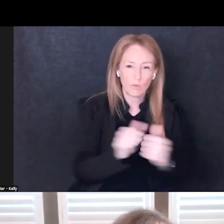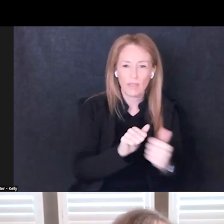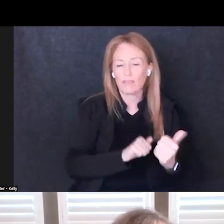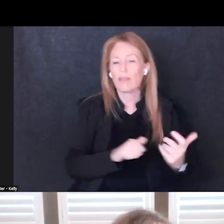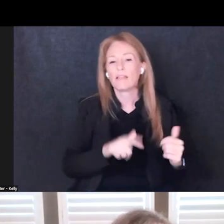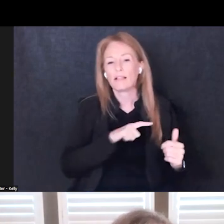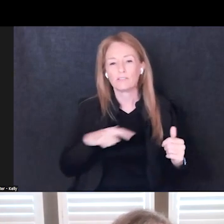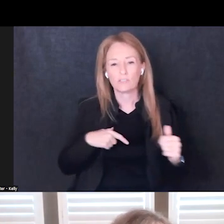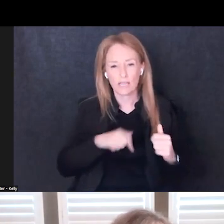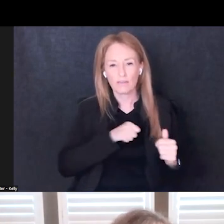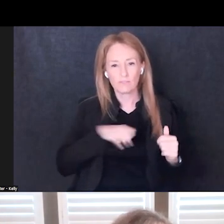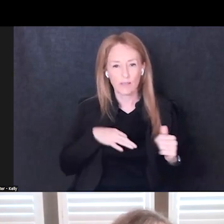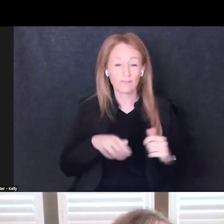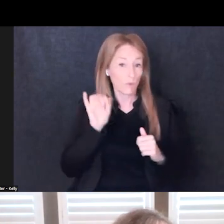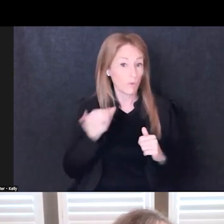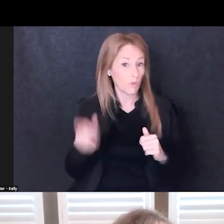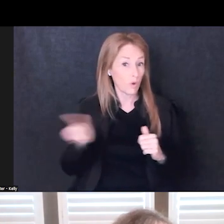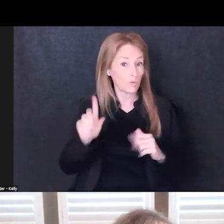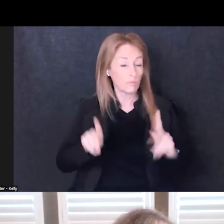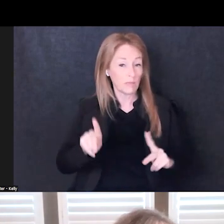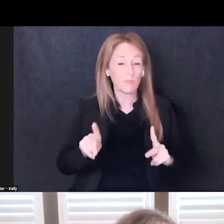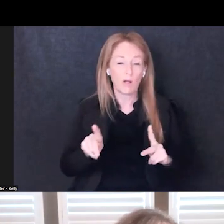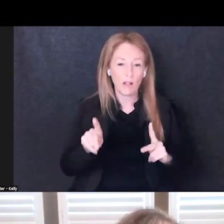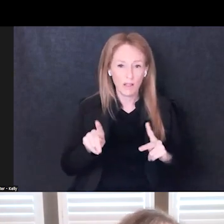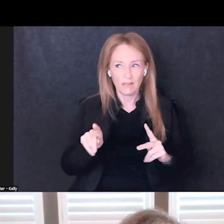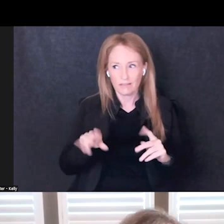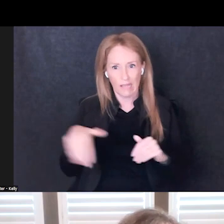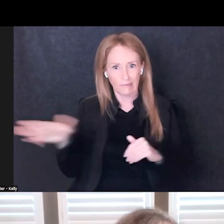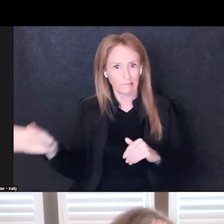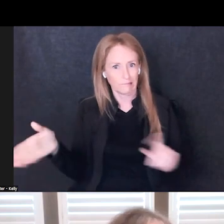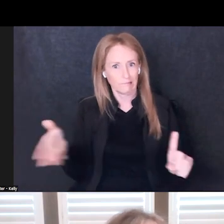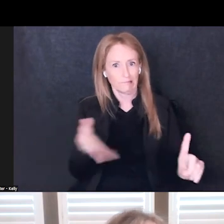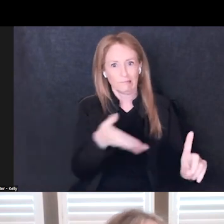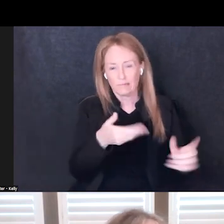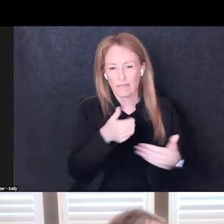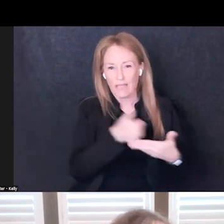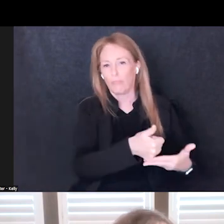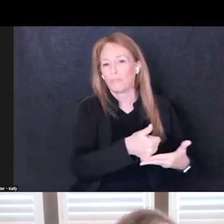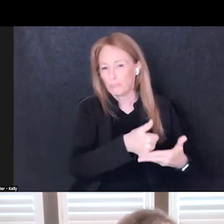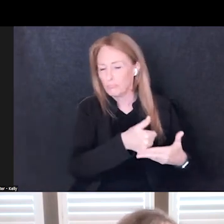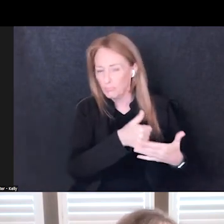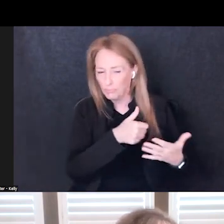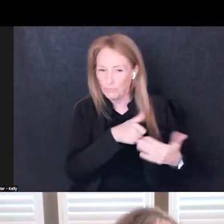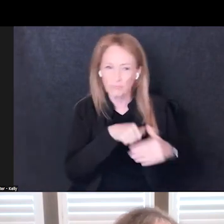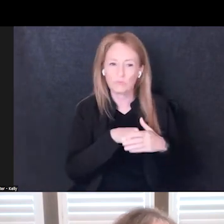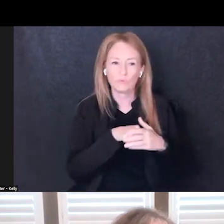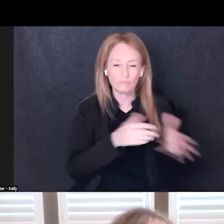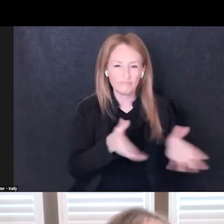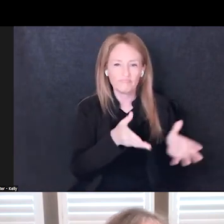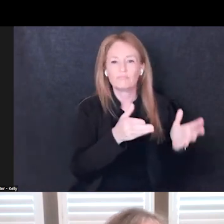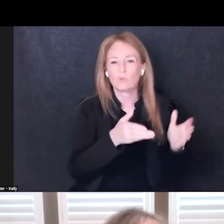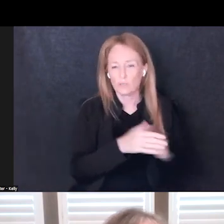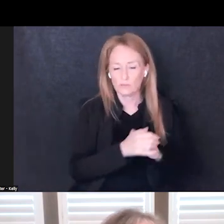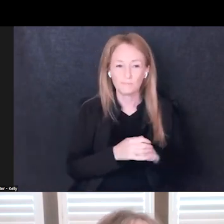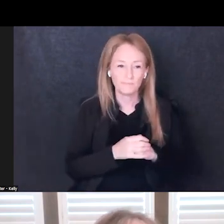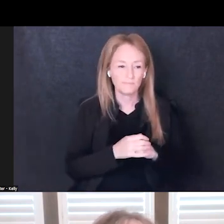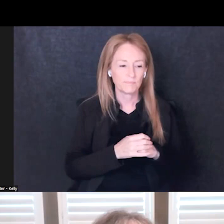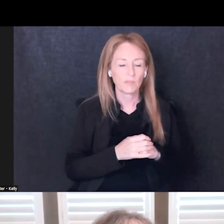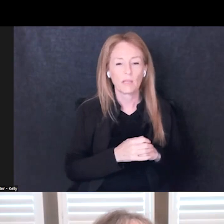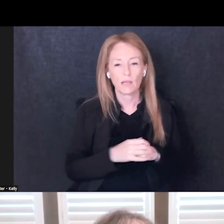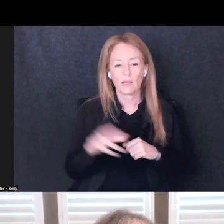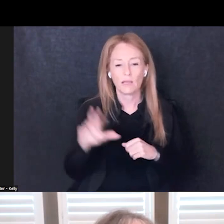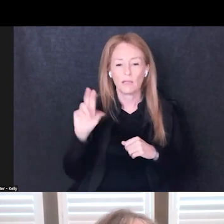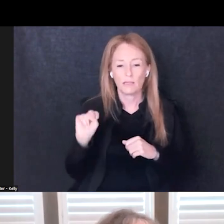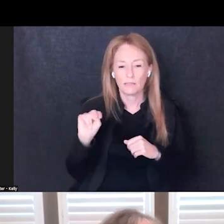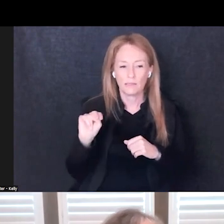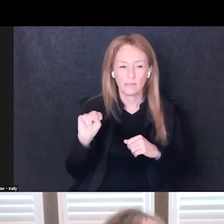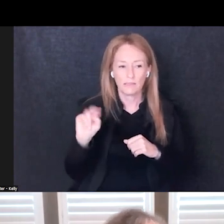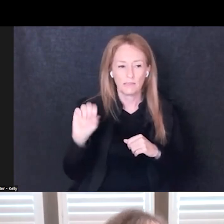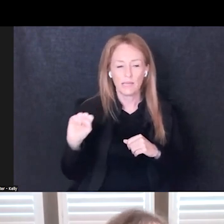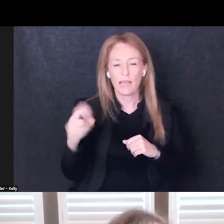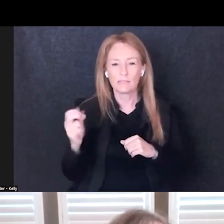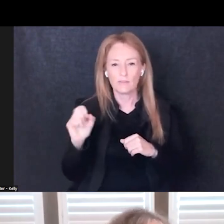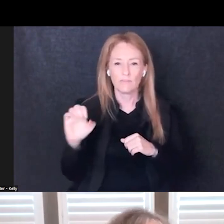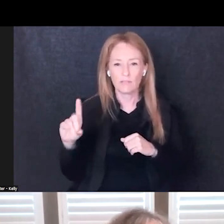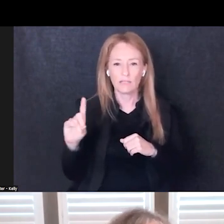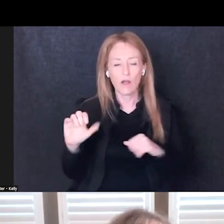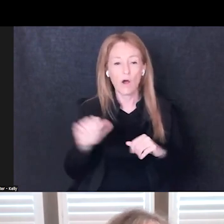NASMHPD ALSO HAS A ONE PAGE FAQ THAT WILL ASSIST YOU IN